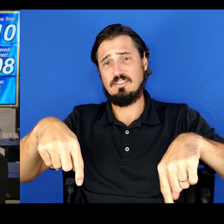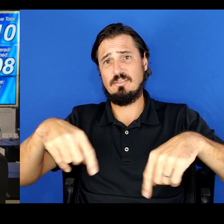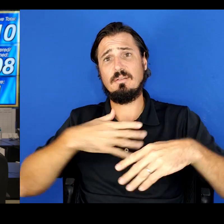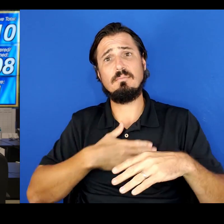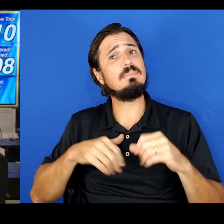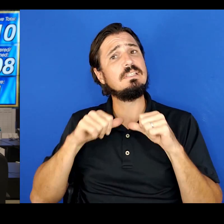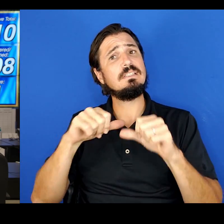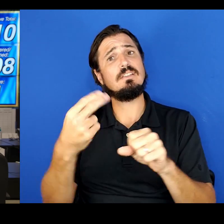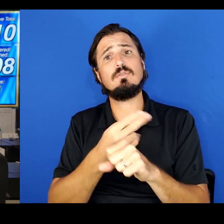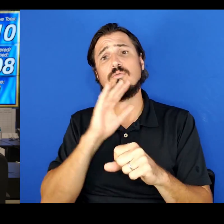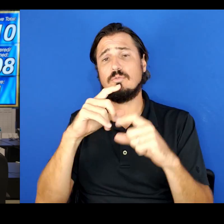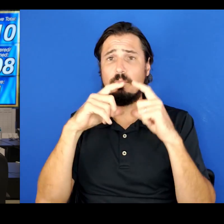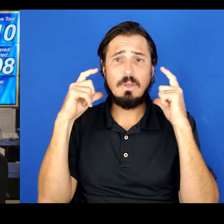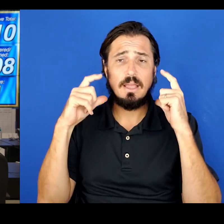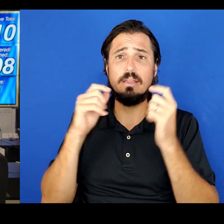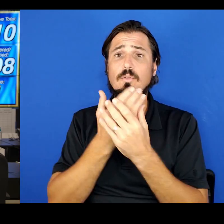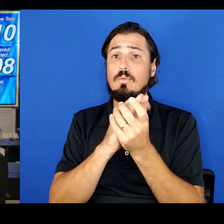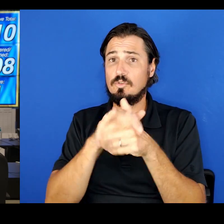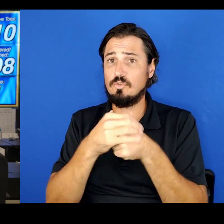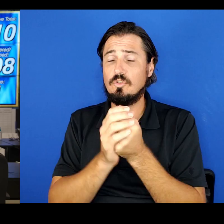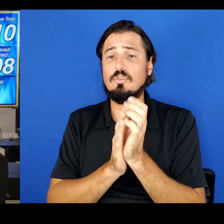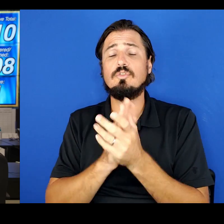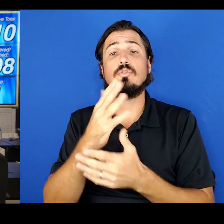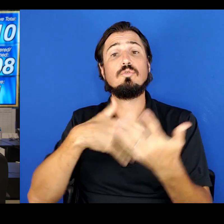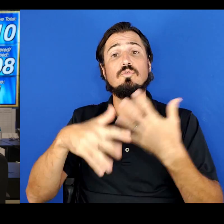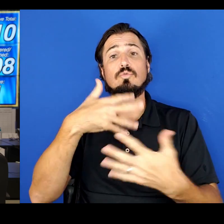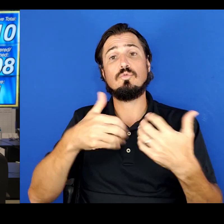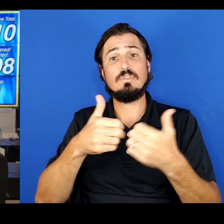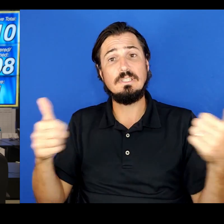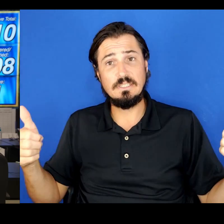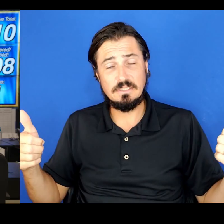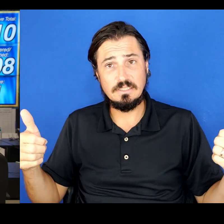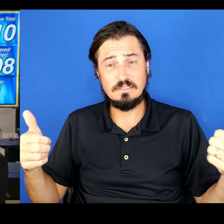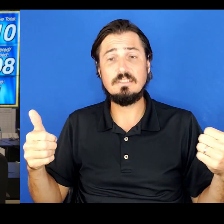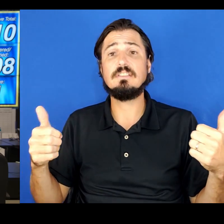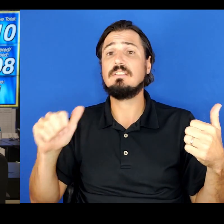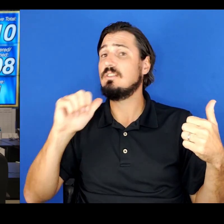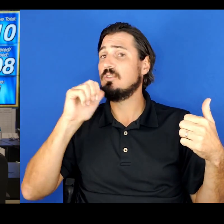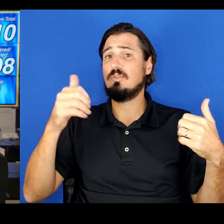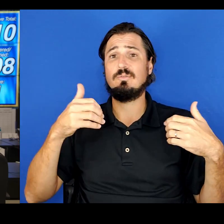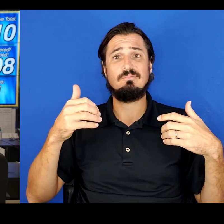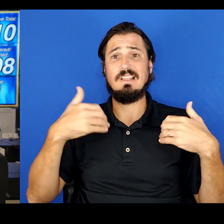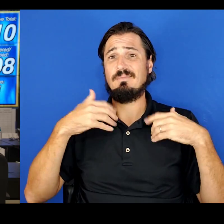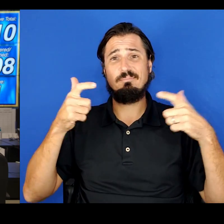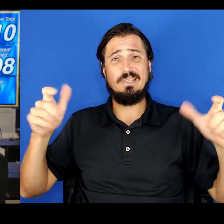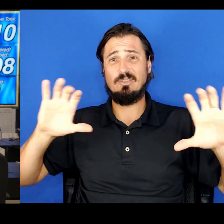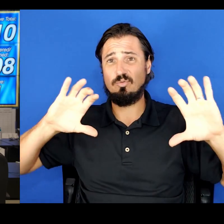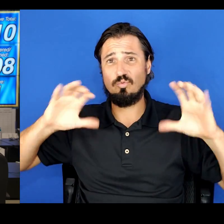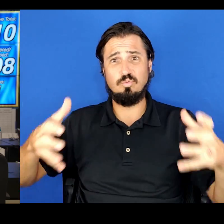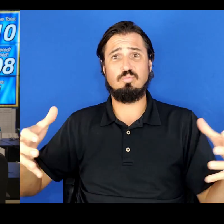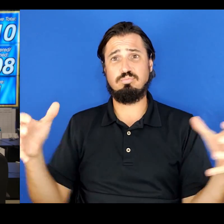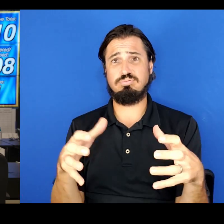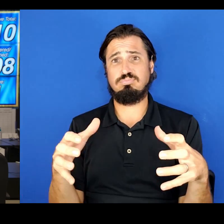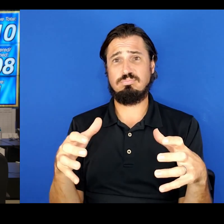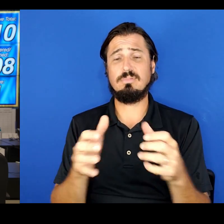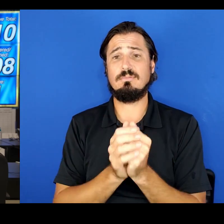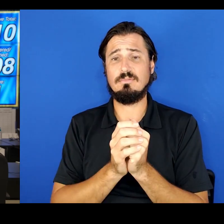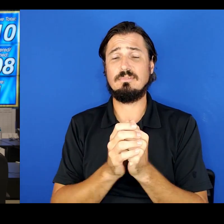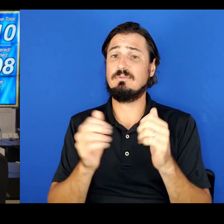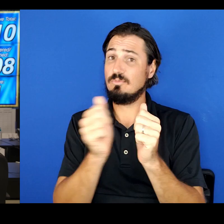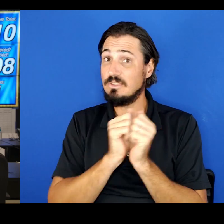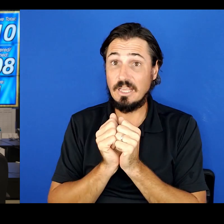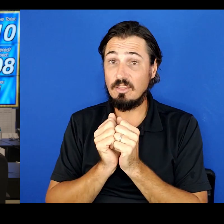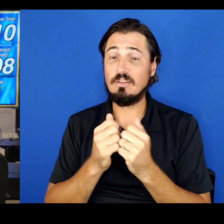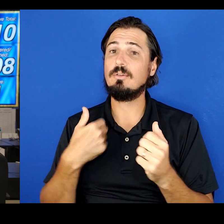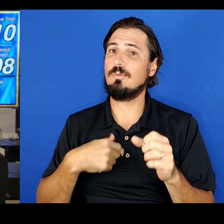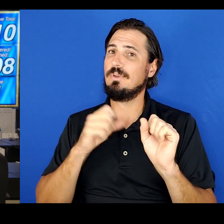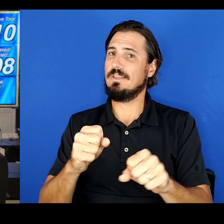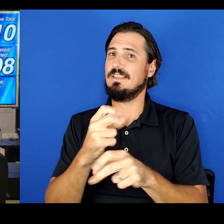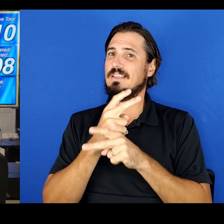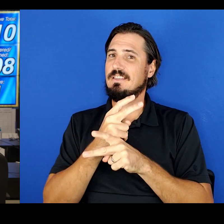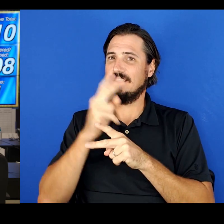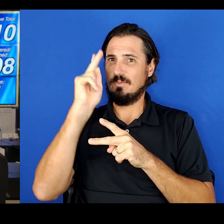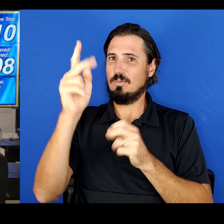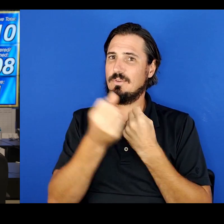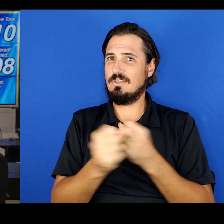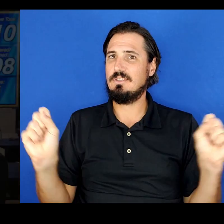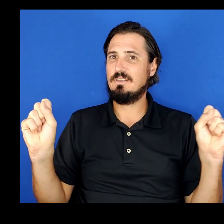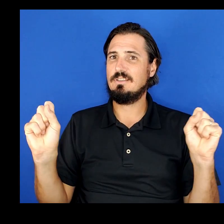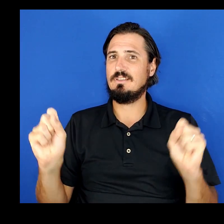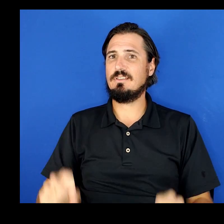….please continue to wear your masks, wash your hands, keep your distance and avoid large gatherings. Together, we can help to keep Kaua‘i safe!